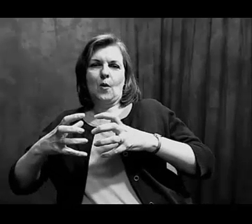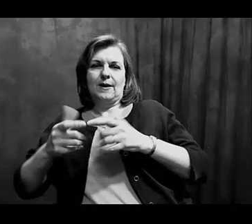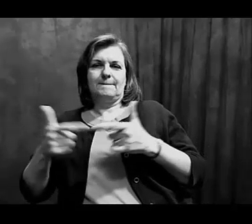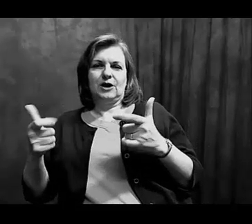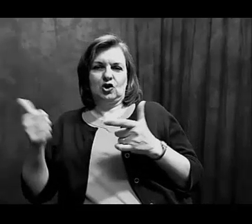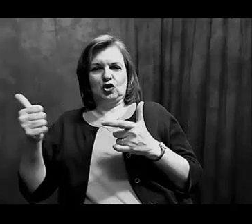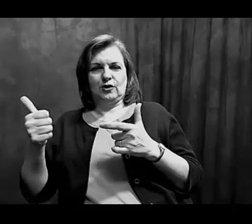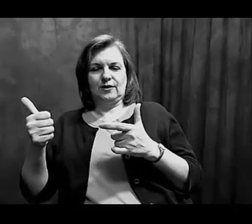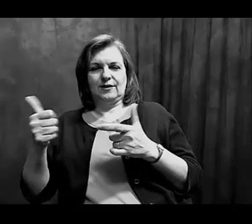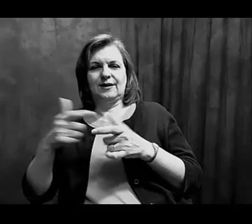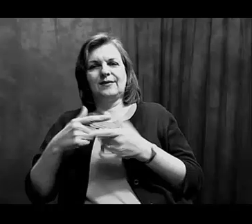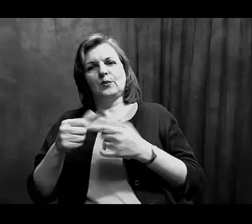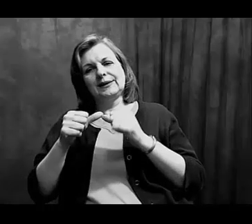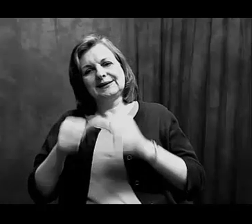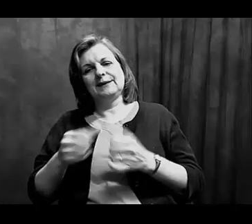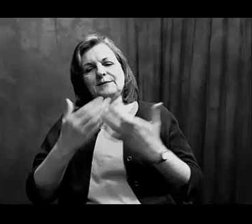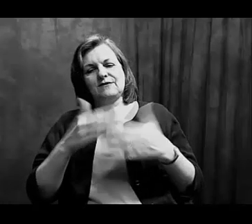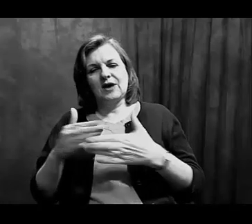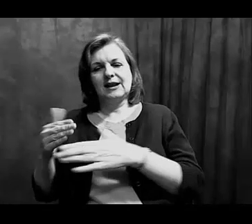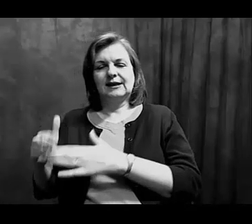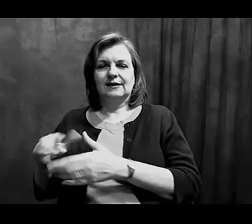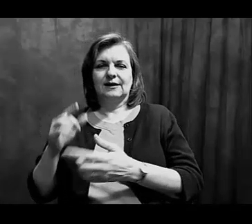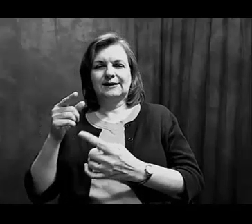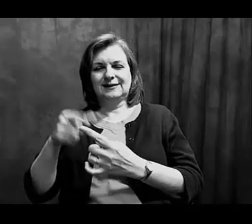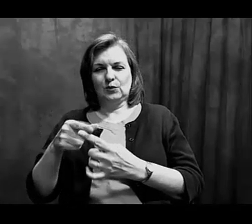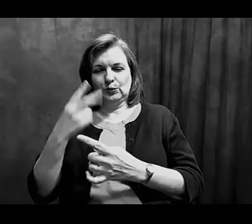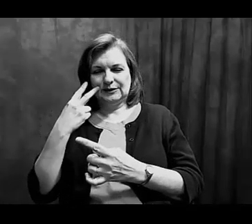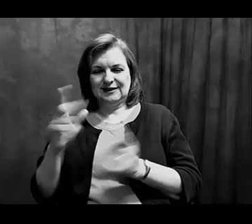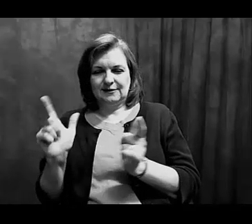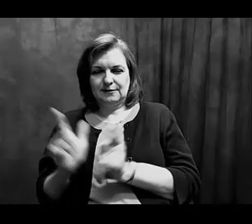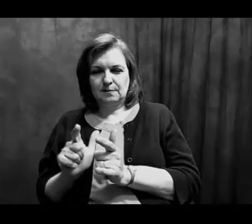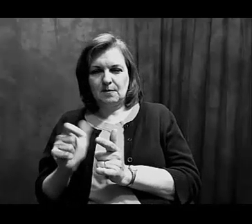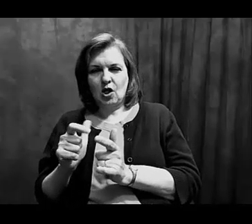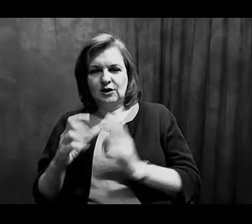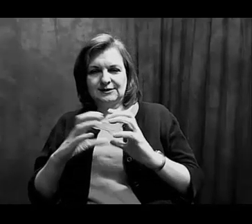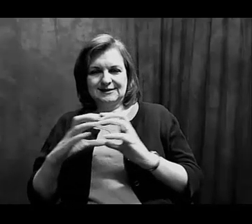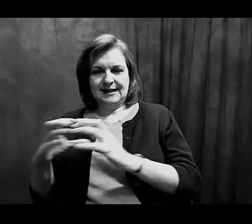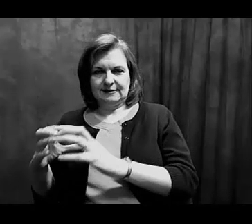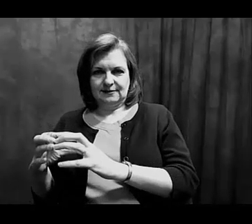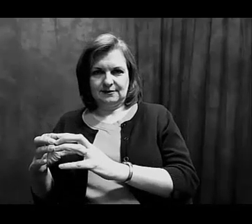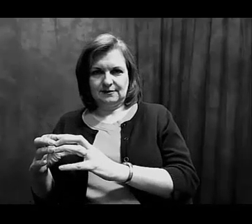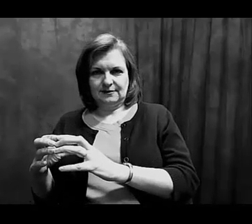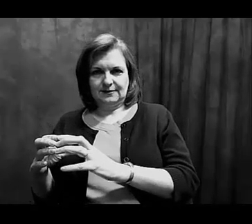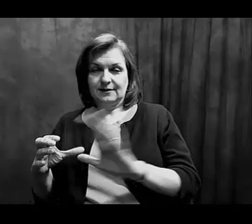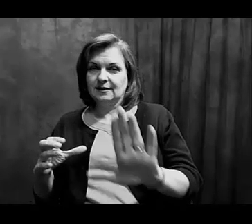and we kind of keep dividing until we get the smaller cells now that doesn't mean that